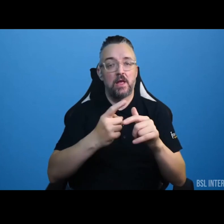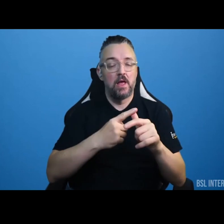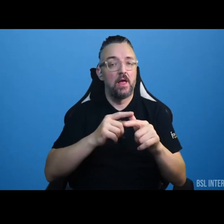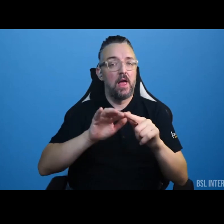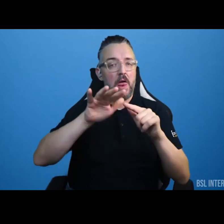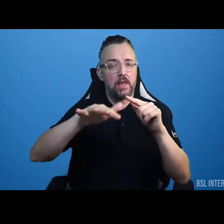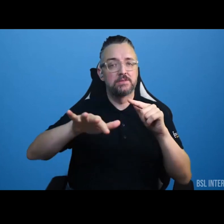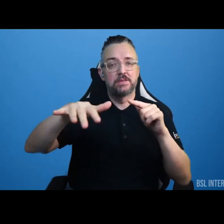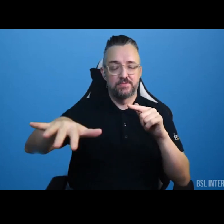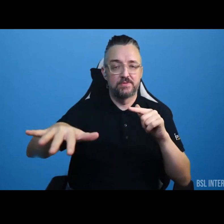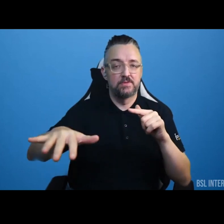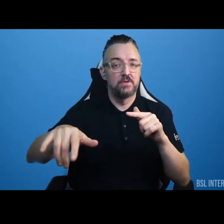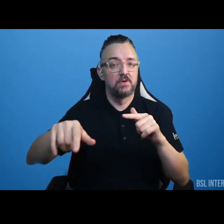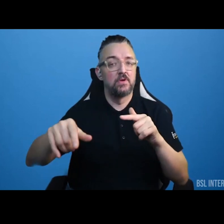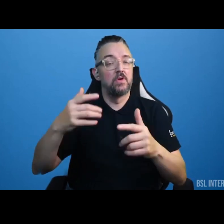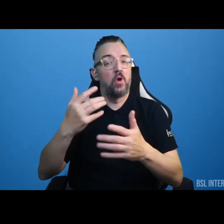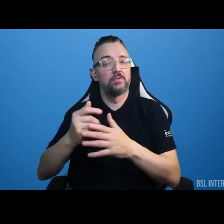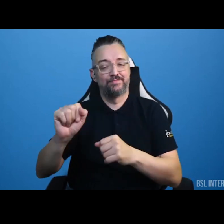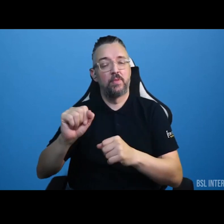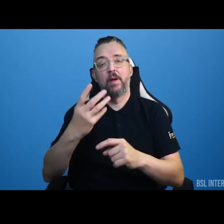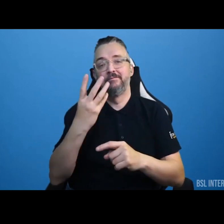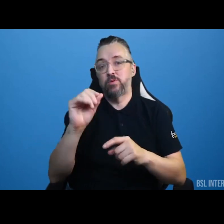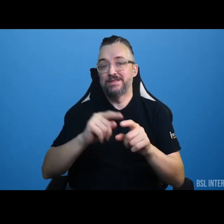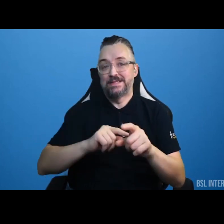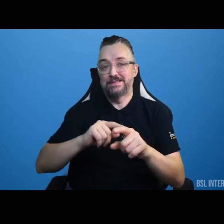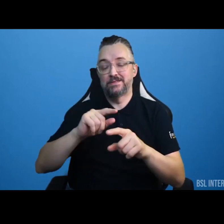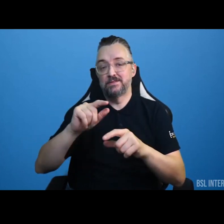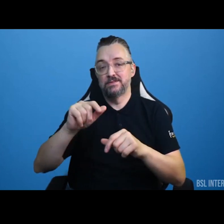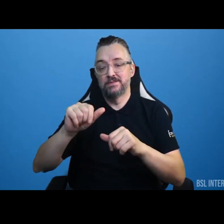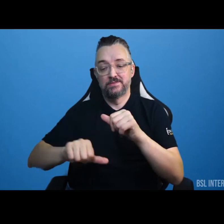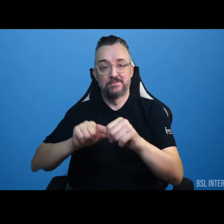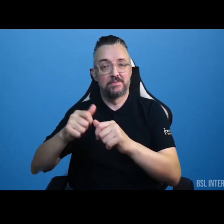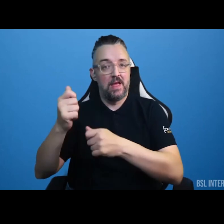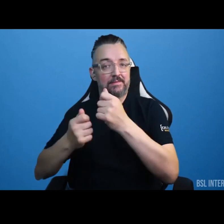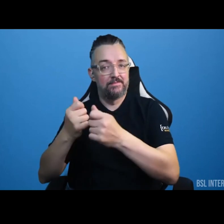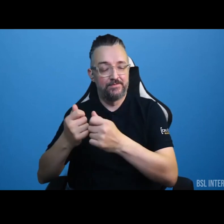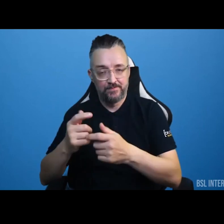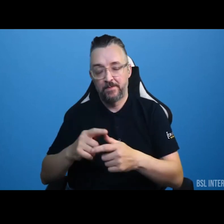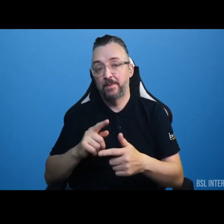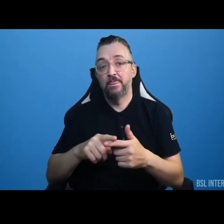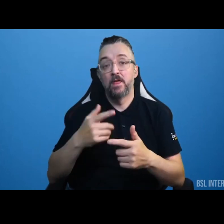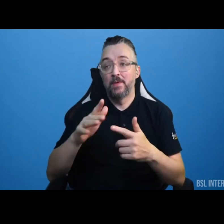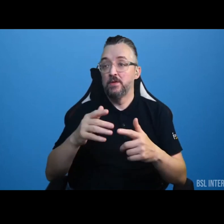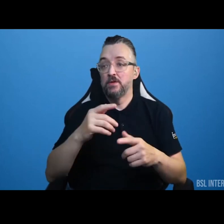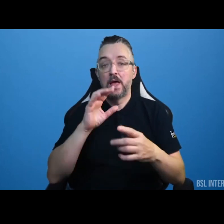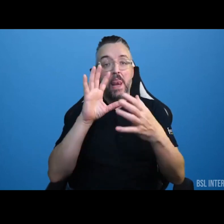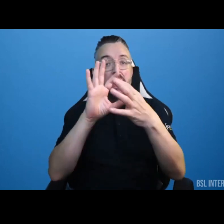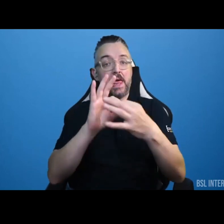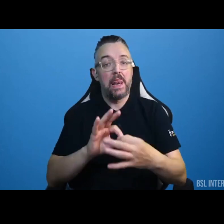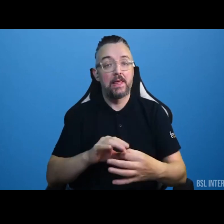which will be on Hacienda's 40th anniversary. Links to both of those events have been posted in the chat, so please do jump on and book.